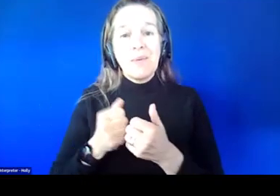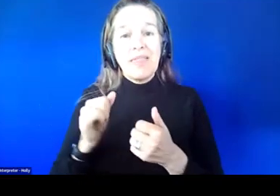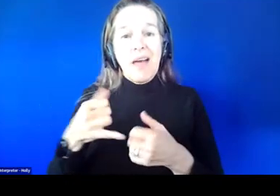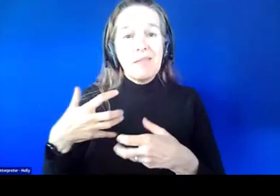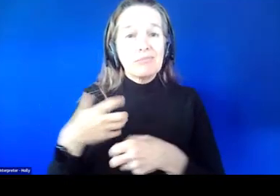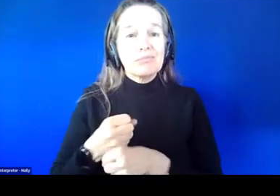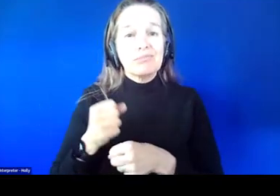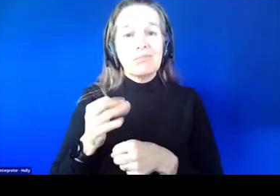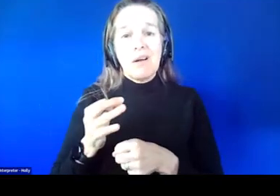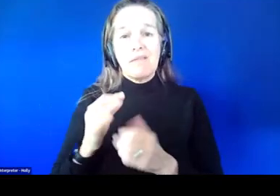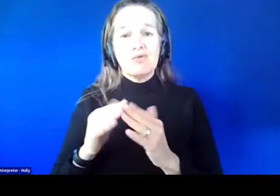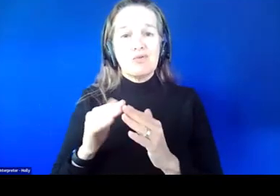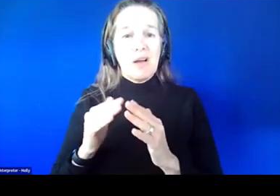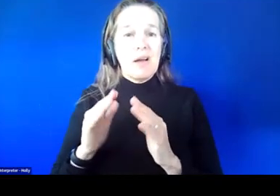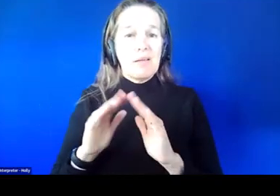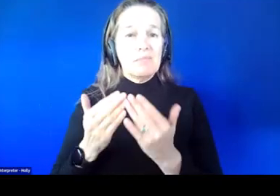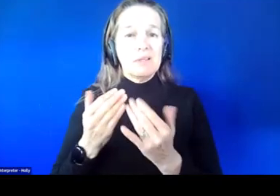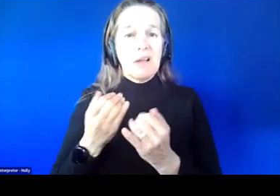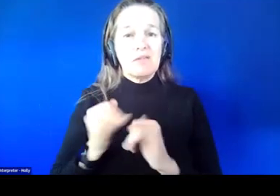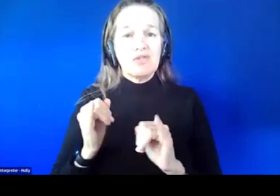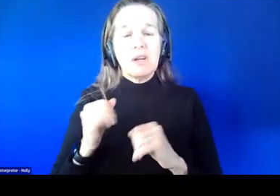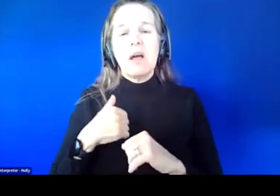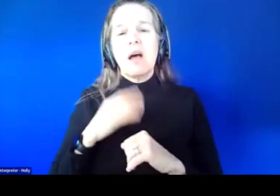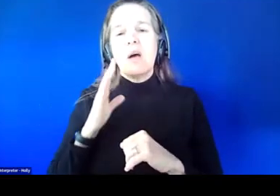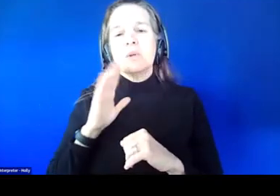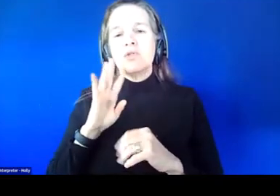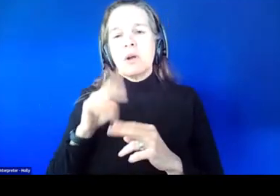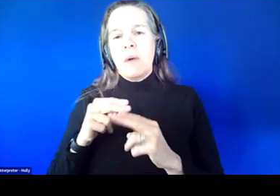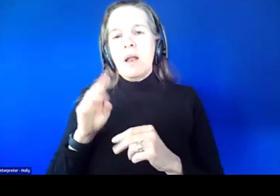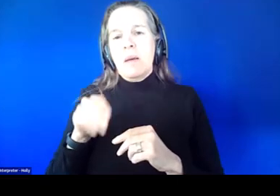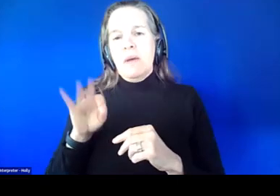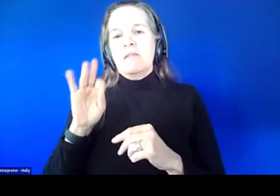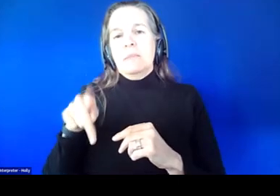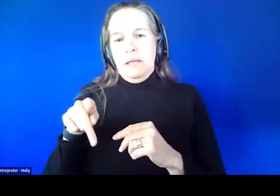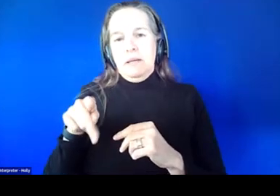sovereignty we're going to get into Money Follows the Person Tribal Initiative. Next slide, please.